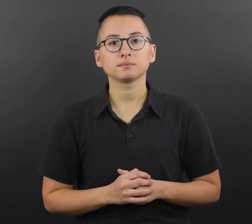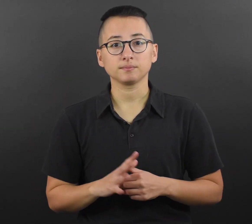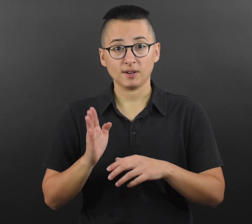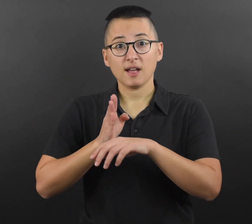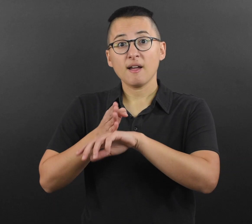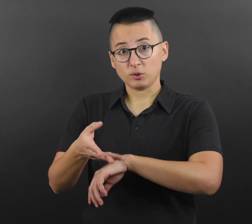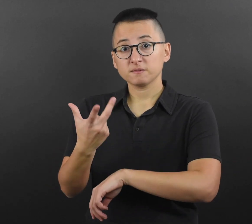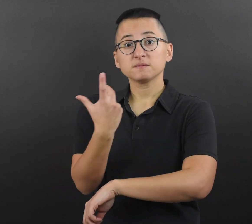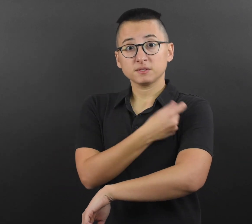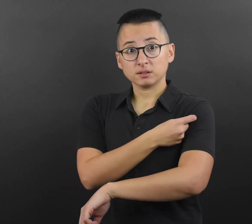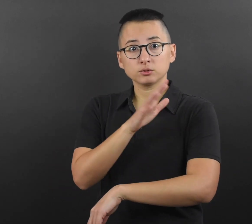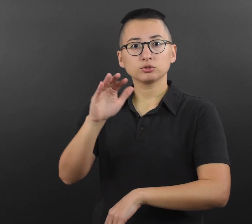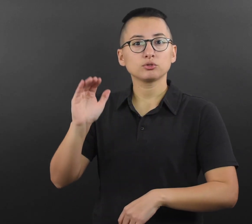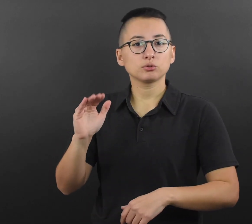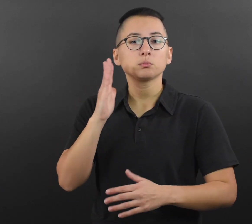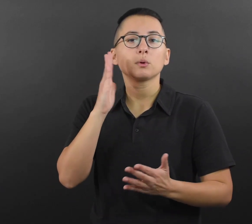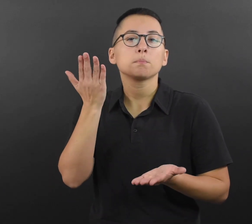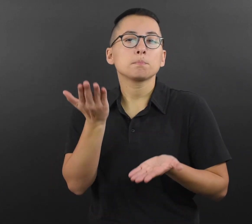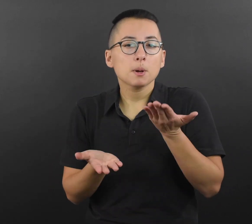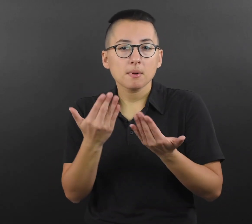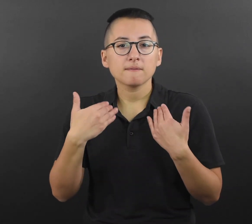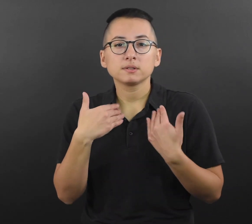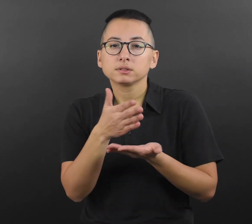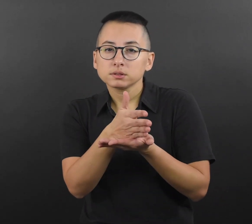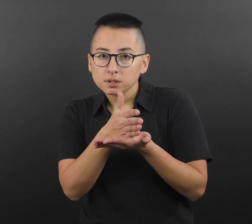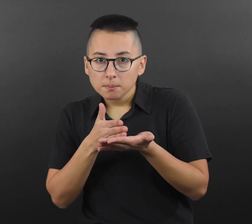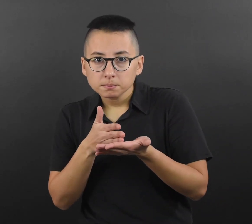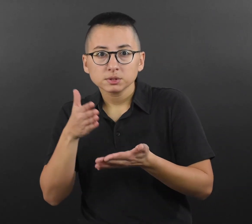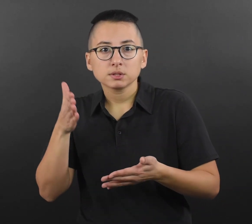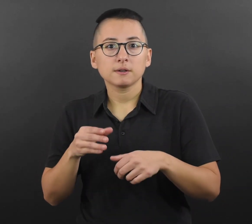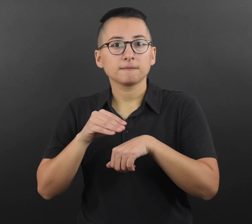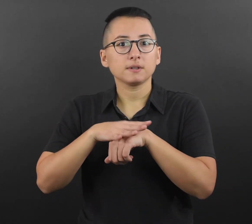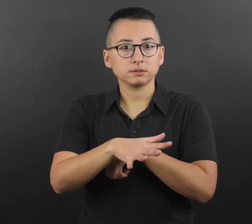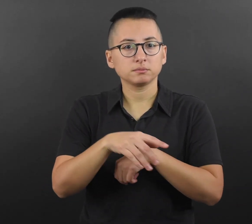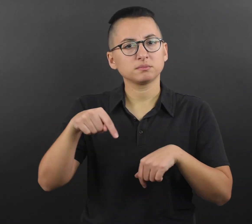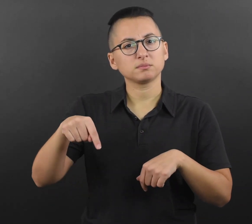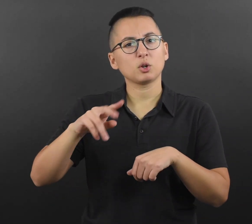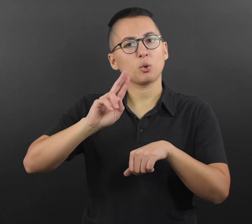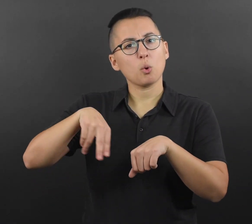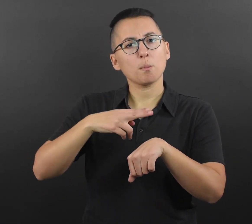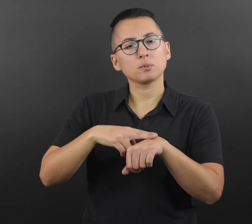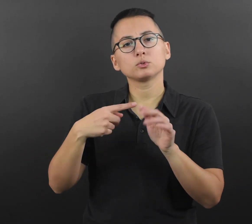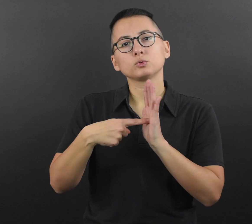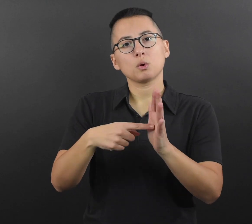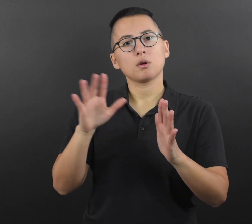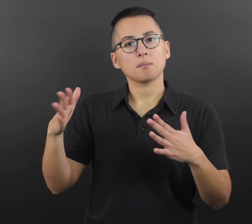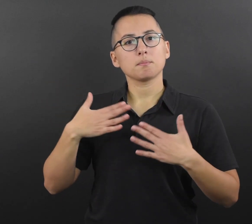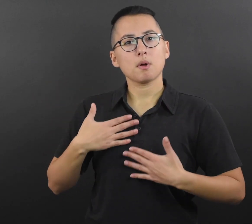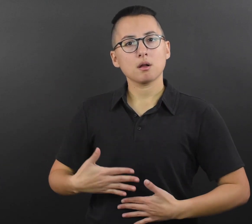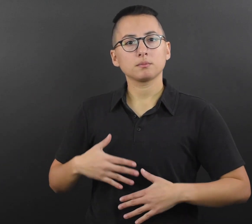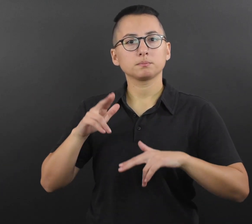o Your child may have some side effects after vaccination, which are normal signs that